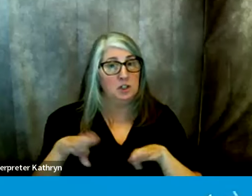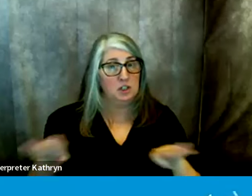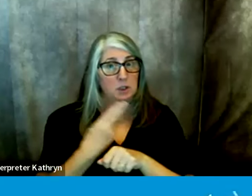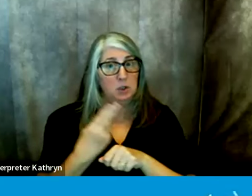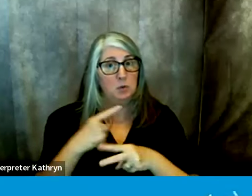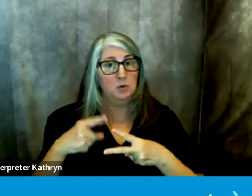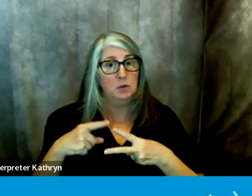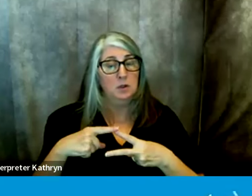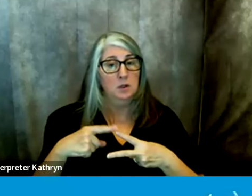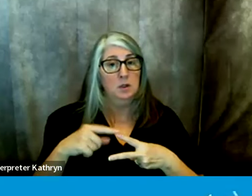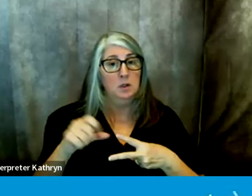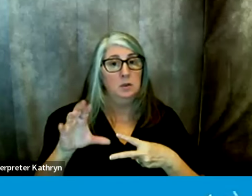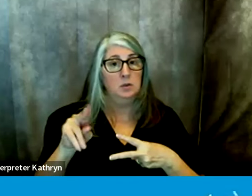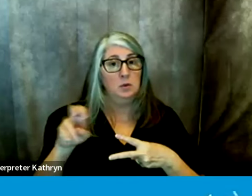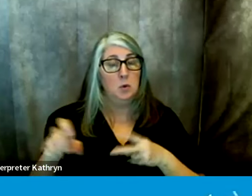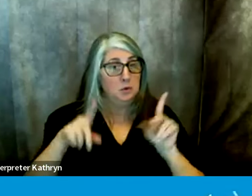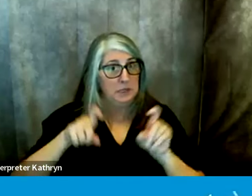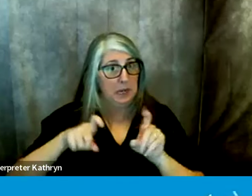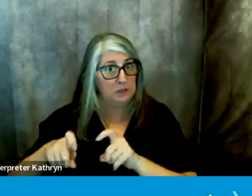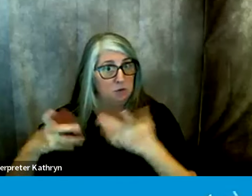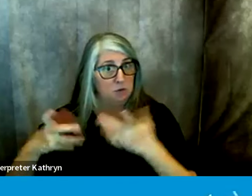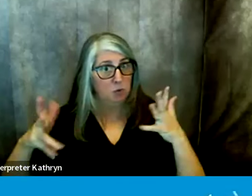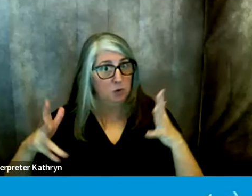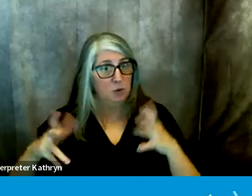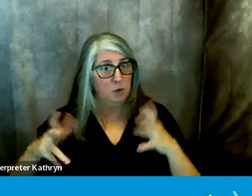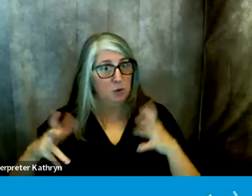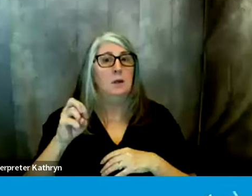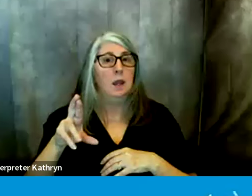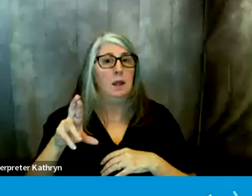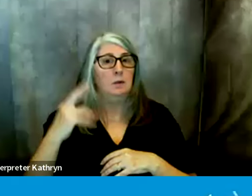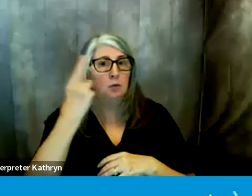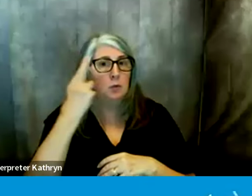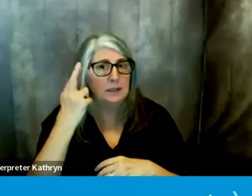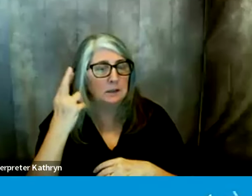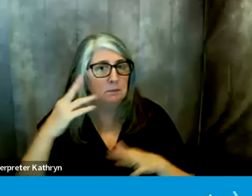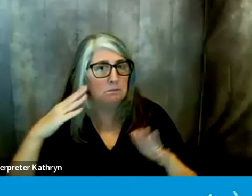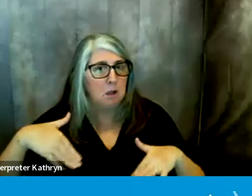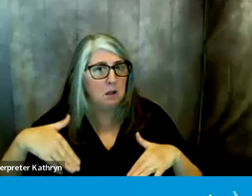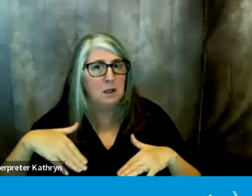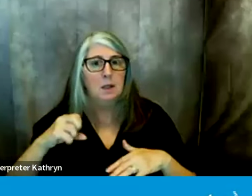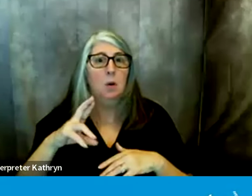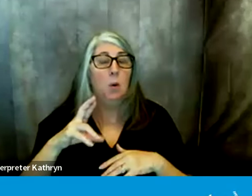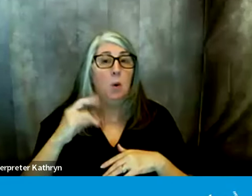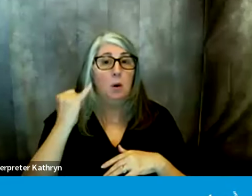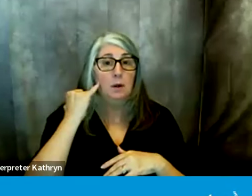And can you tell us why they are and why they are not? The current SCONE trial is focused